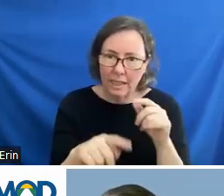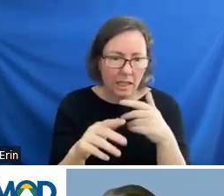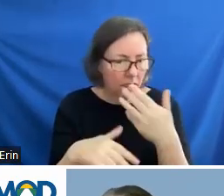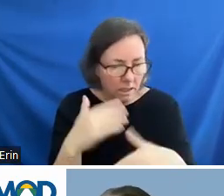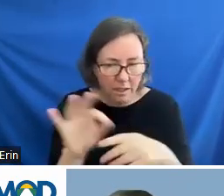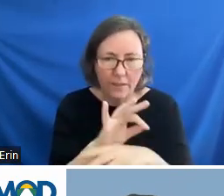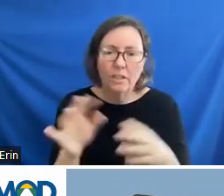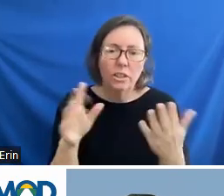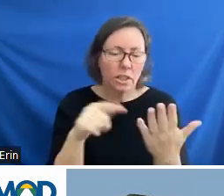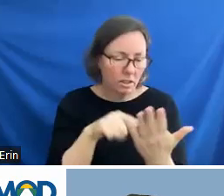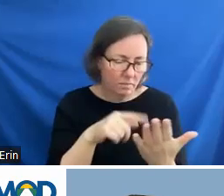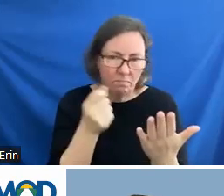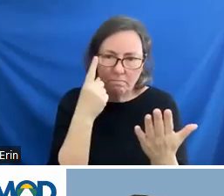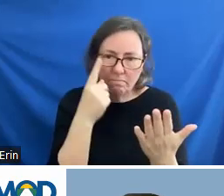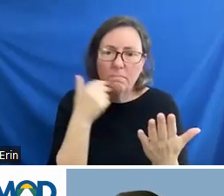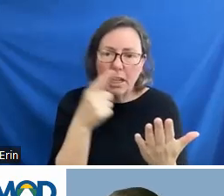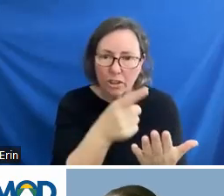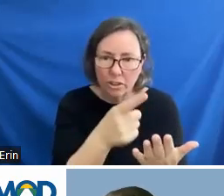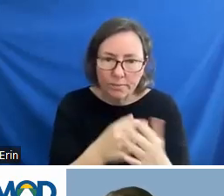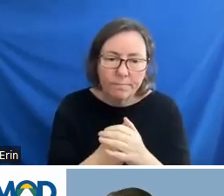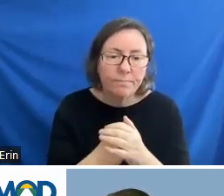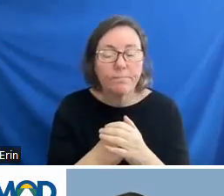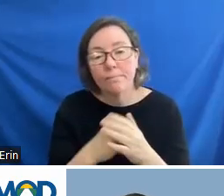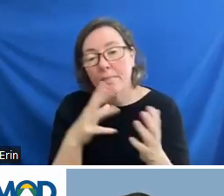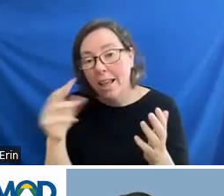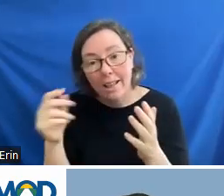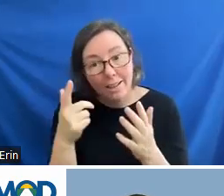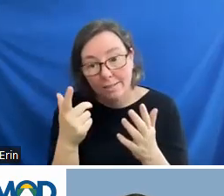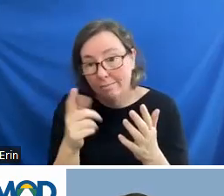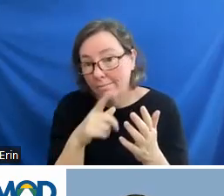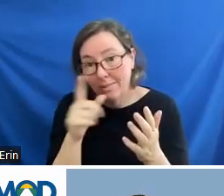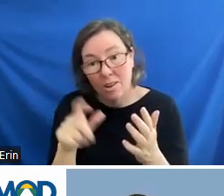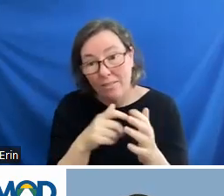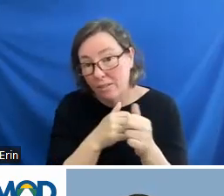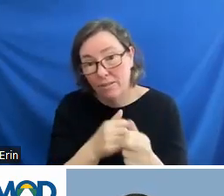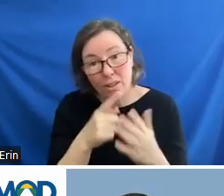as I said, just because the doctor recommends a certain time frame doesn't mean you have to